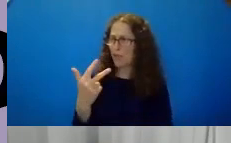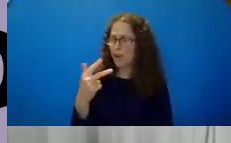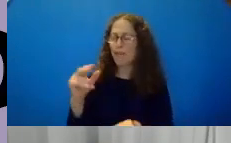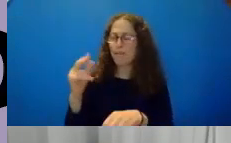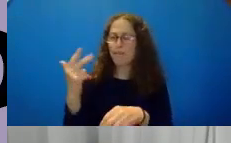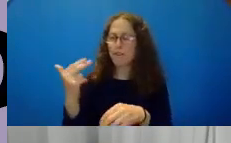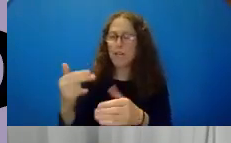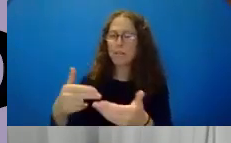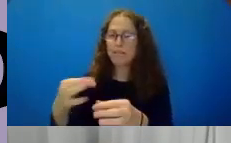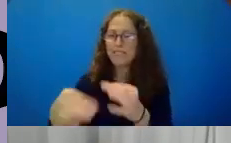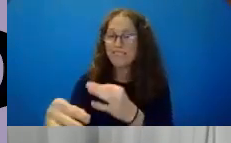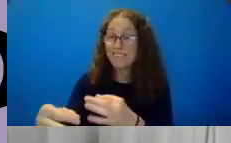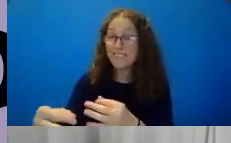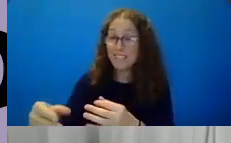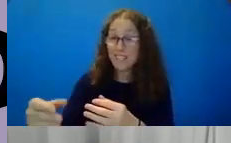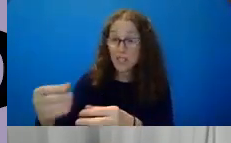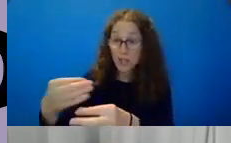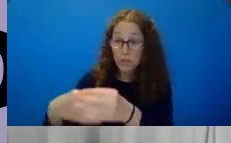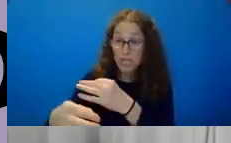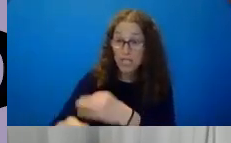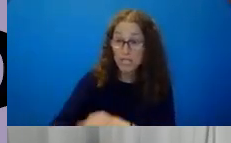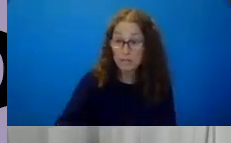SEE THE EVALUATION AND HOW WE WILL BE RESPONDING TO THOSE